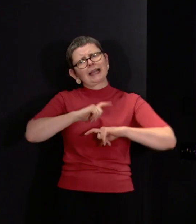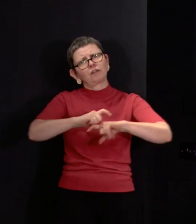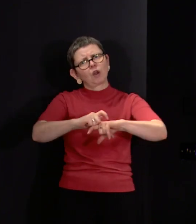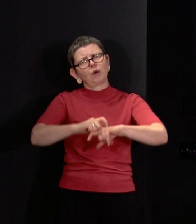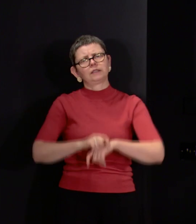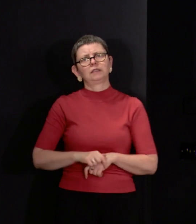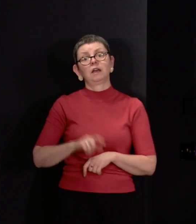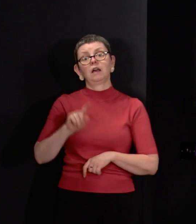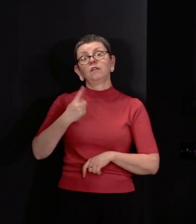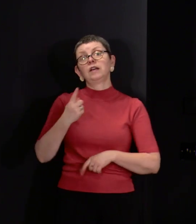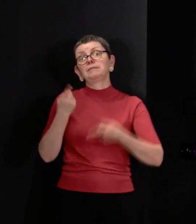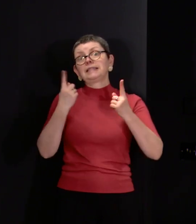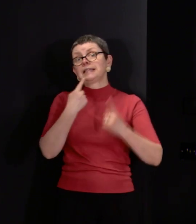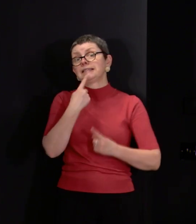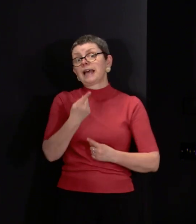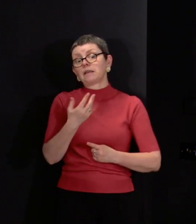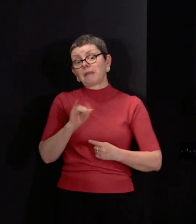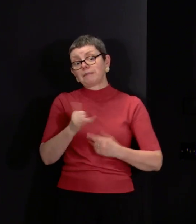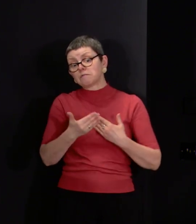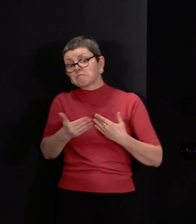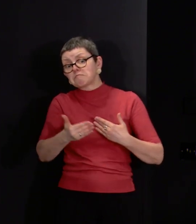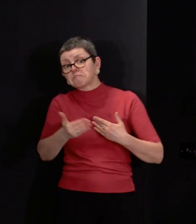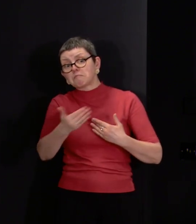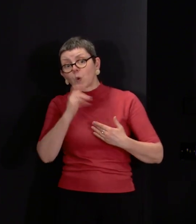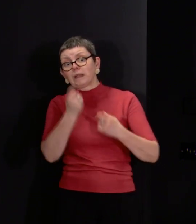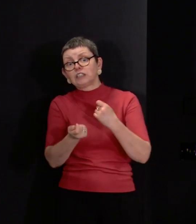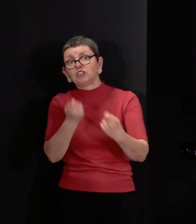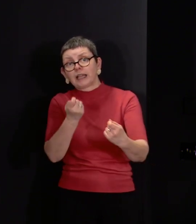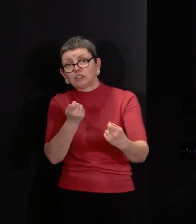change in the future when it is judged safe to do so. We don't